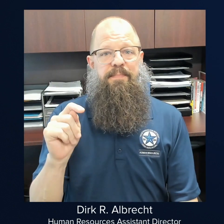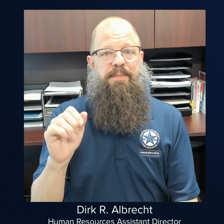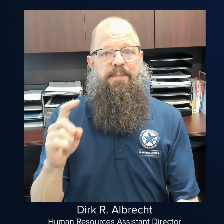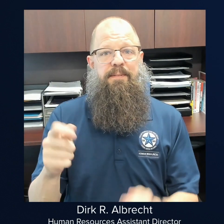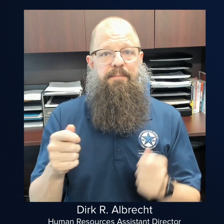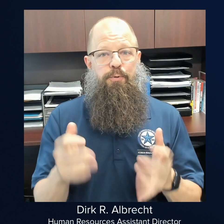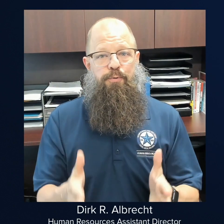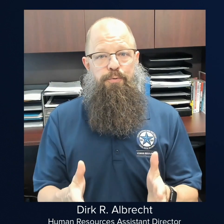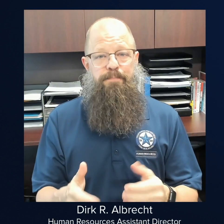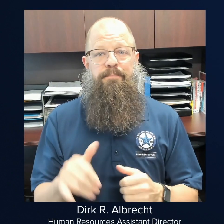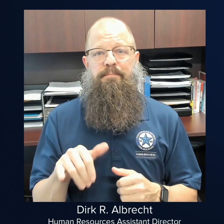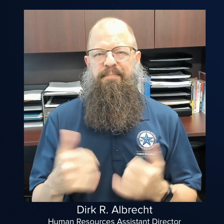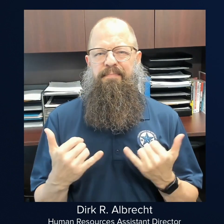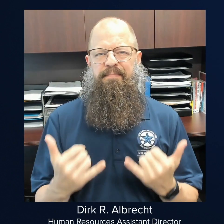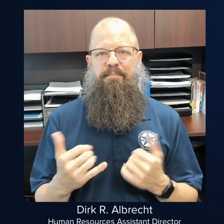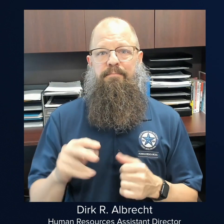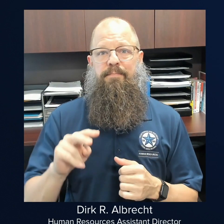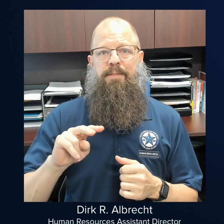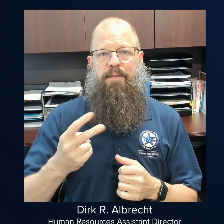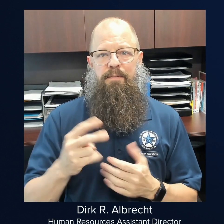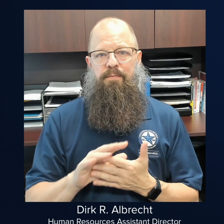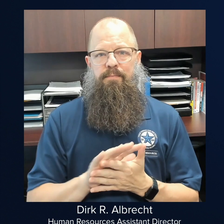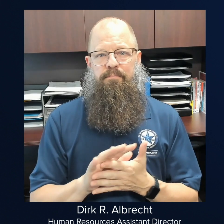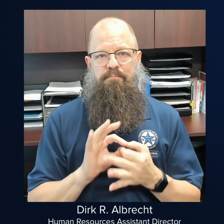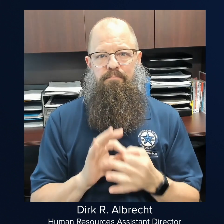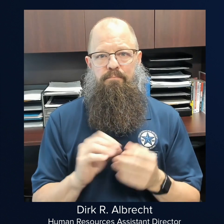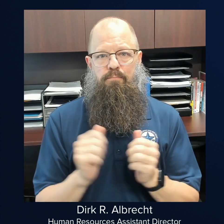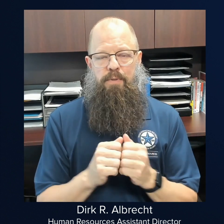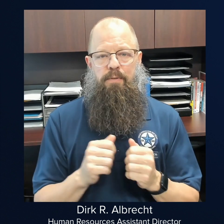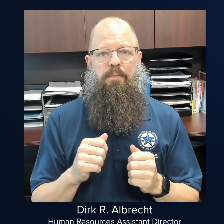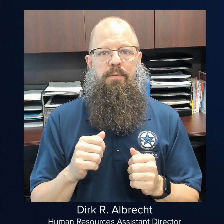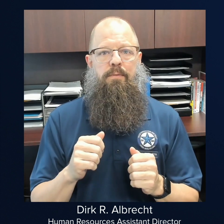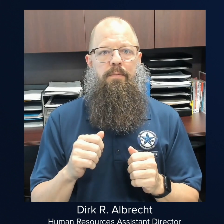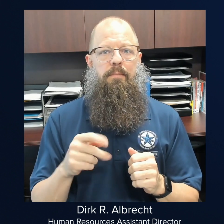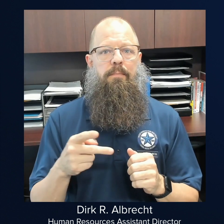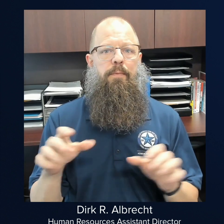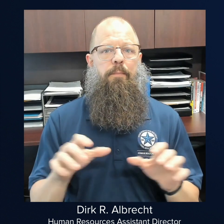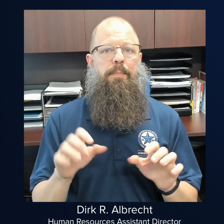Hello, welcome TSD managers. This is now our second video